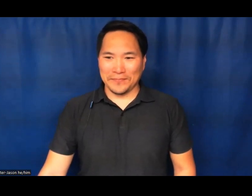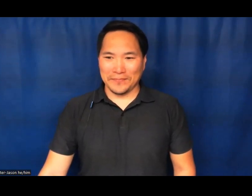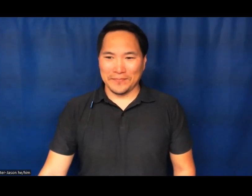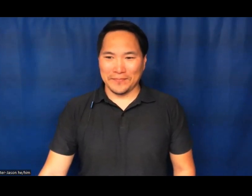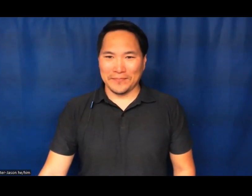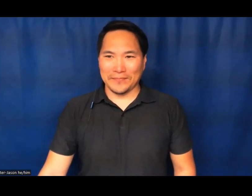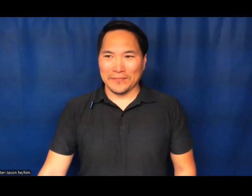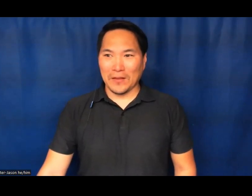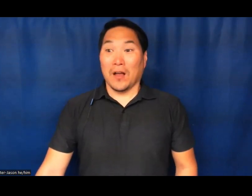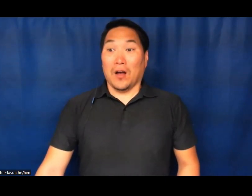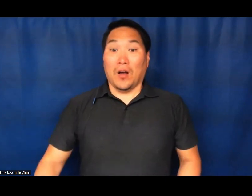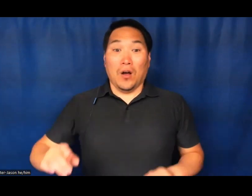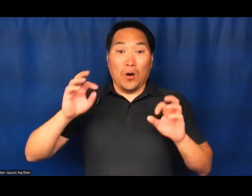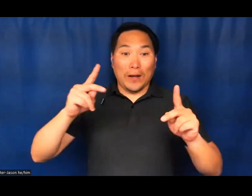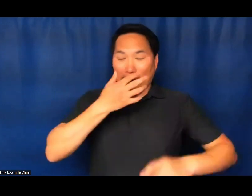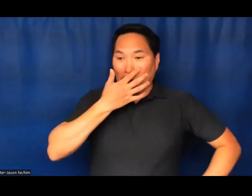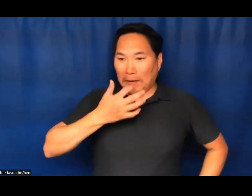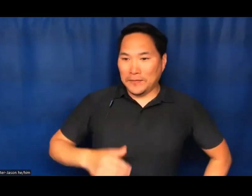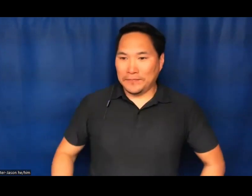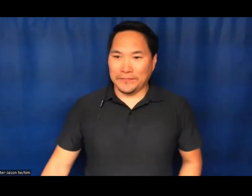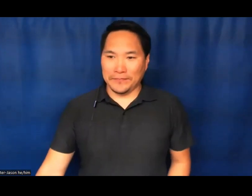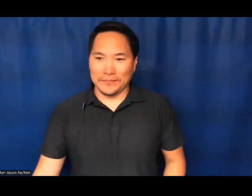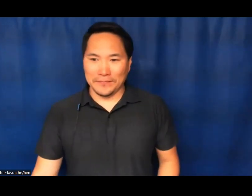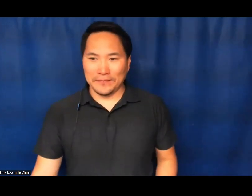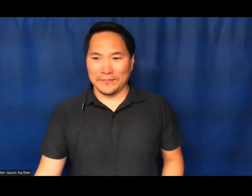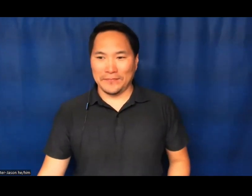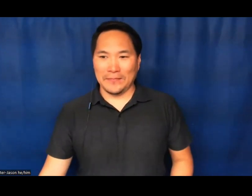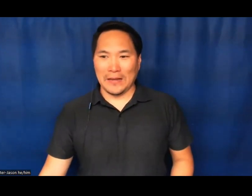But thanks very much. Ami.Okay.